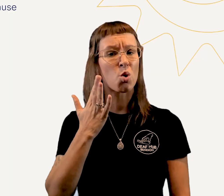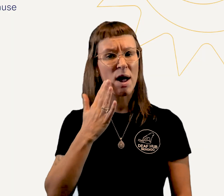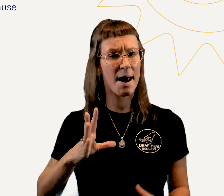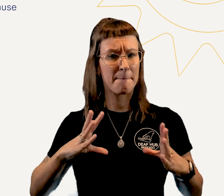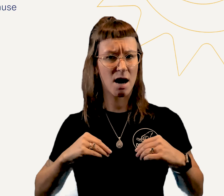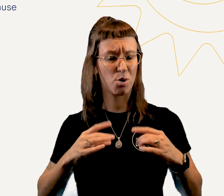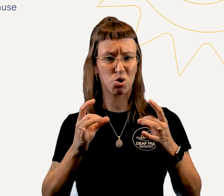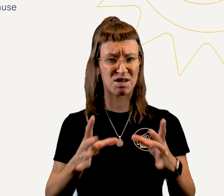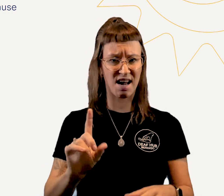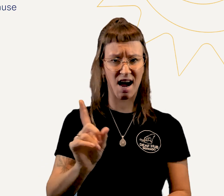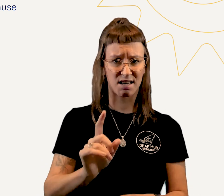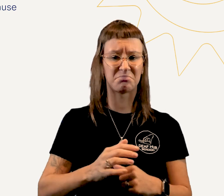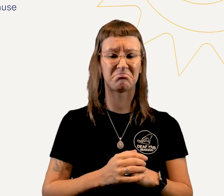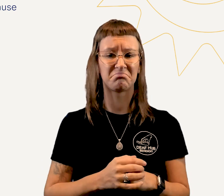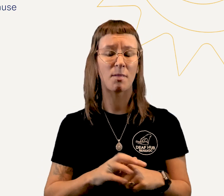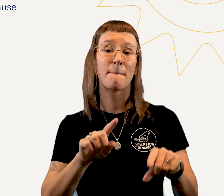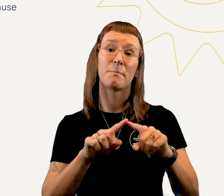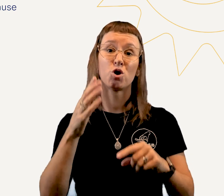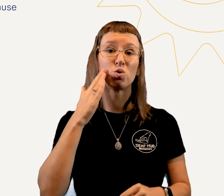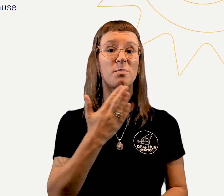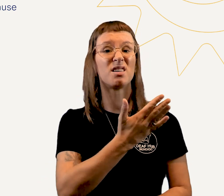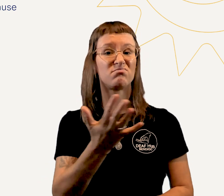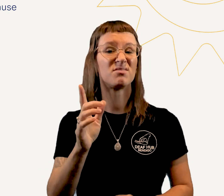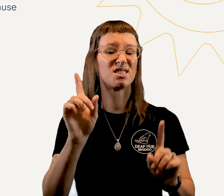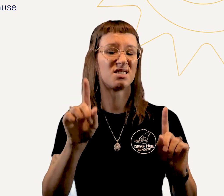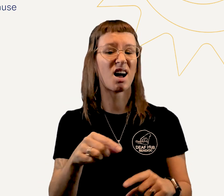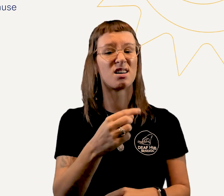For most women menopause happens between 45 and 55 years of age,